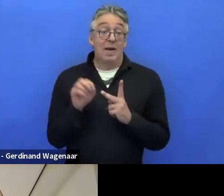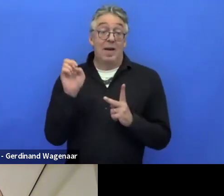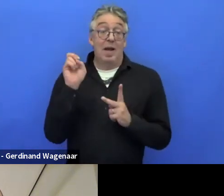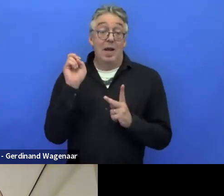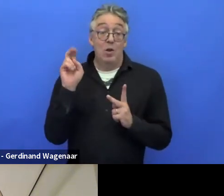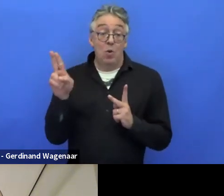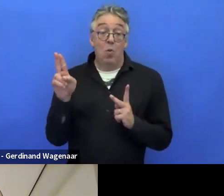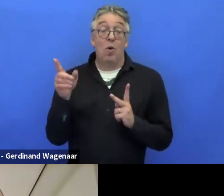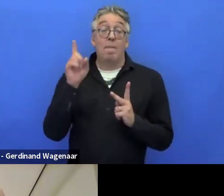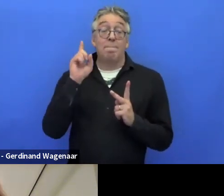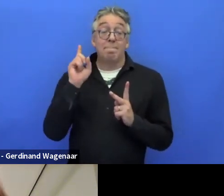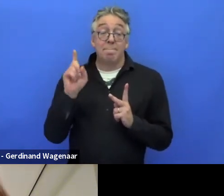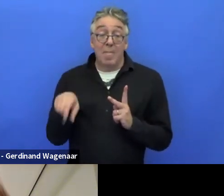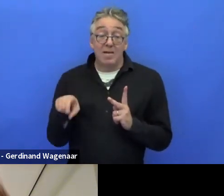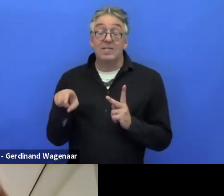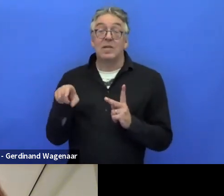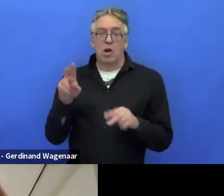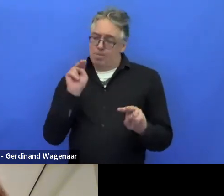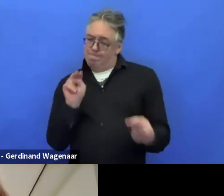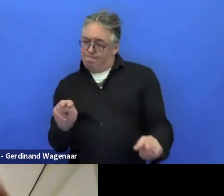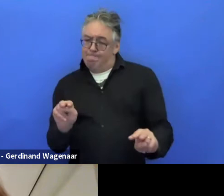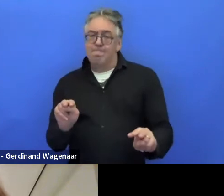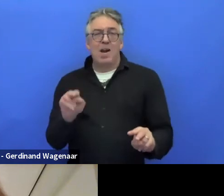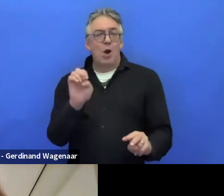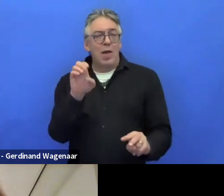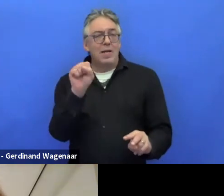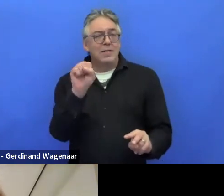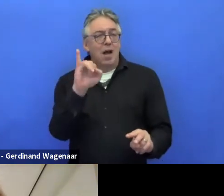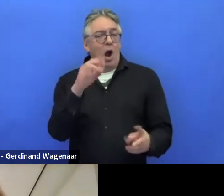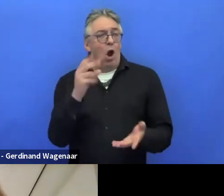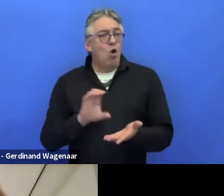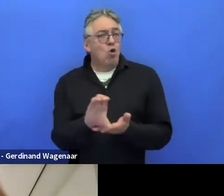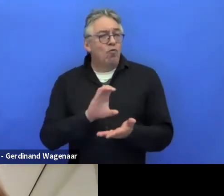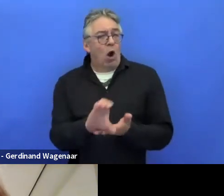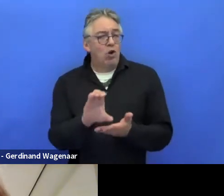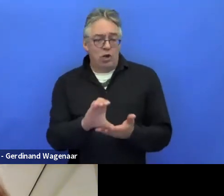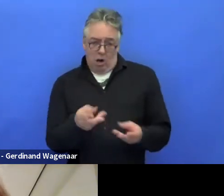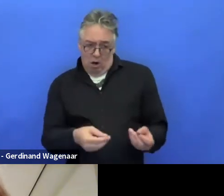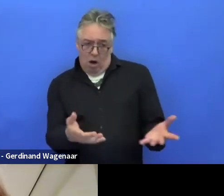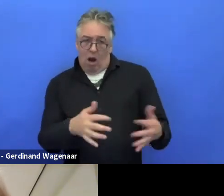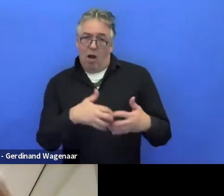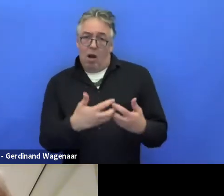by experts in the cases of Hungary and Portugal because these experts said there were some problems.